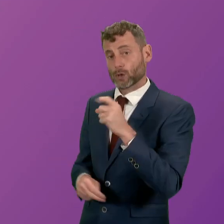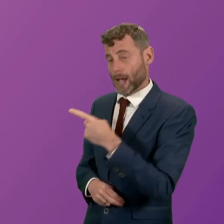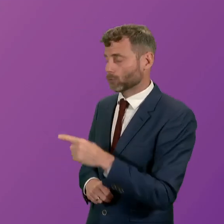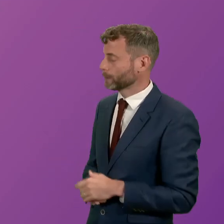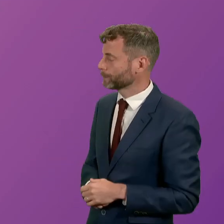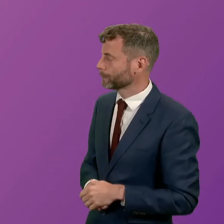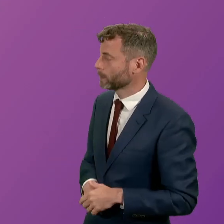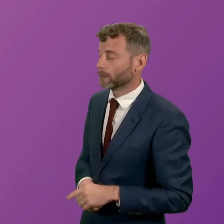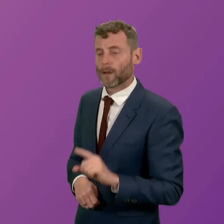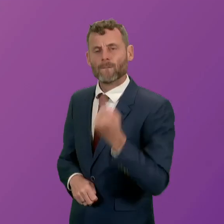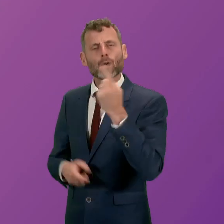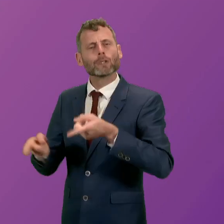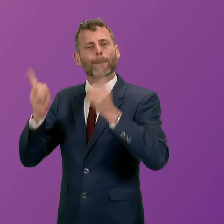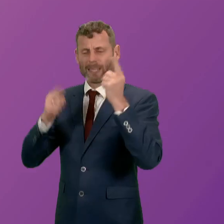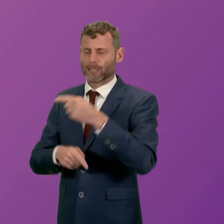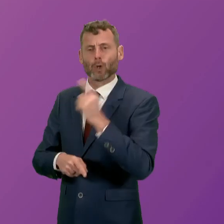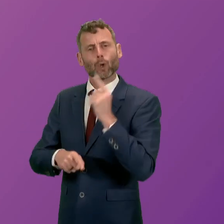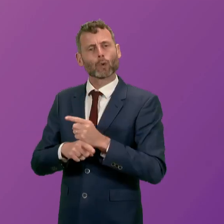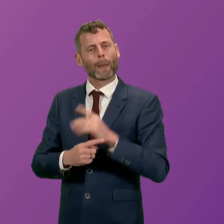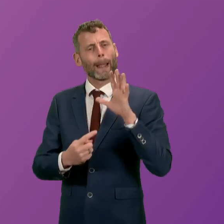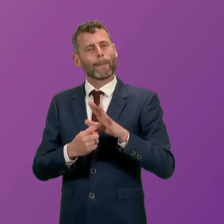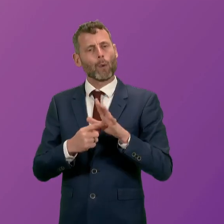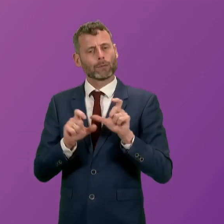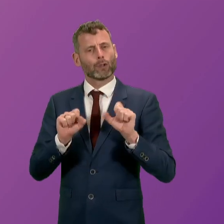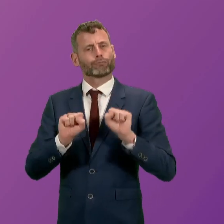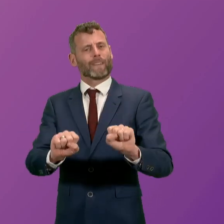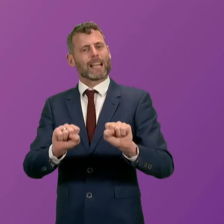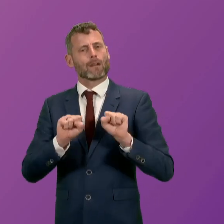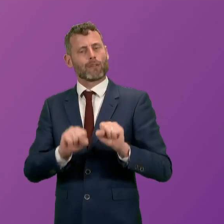The First Minister talks about prevention, but the Edinburgh integration joint board is being